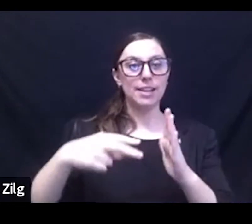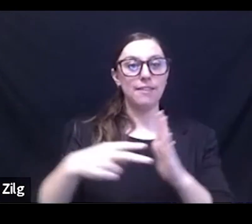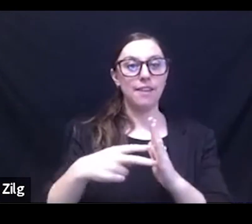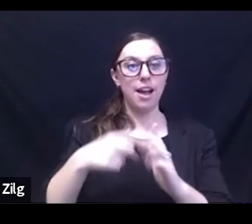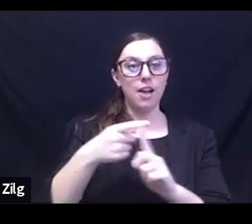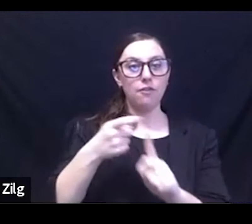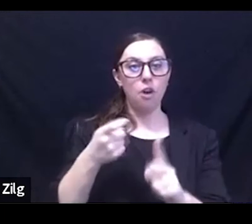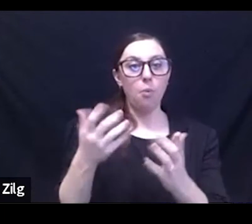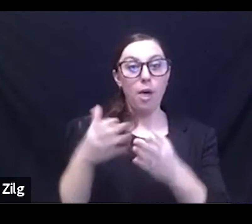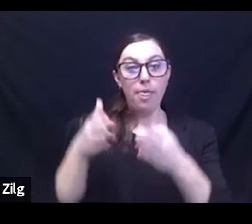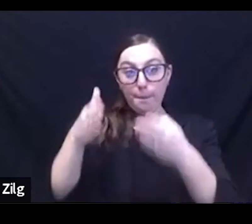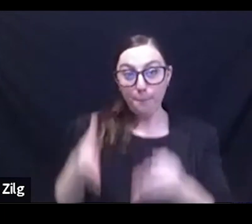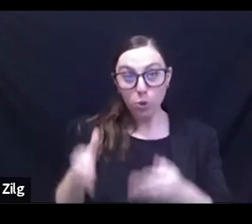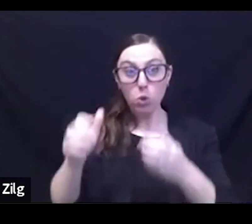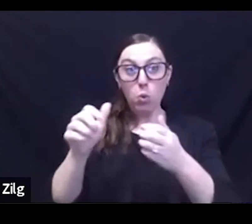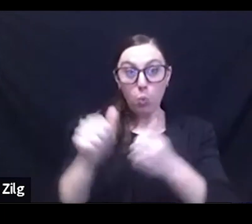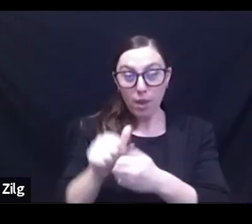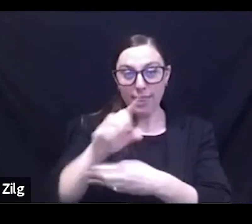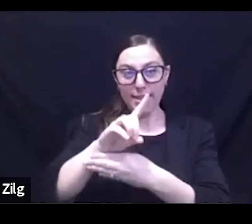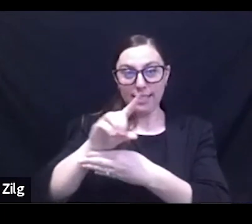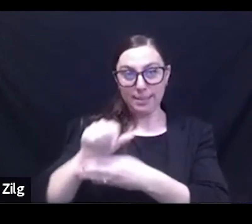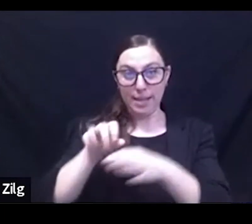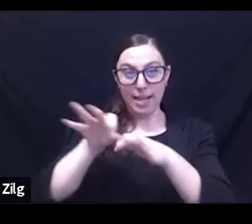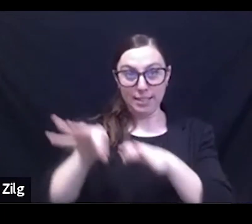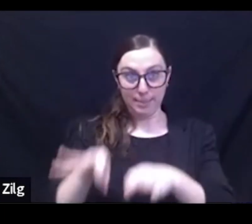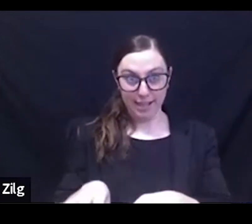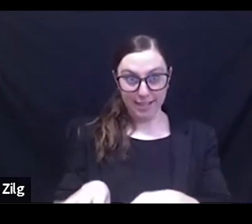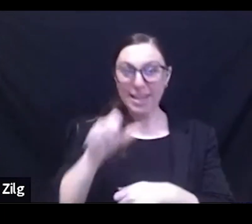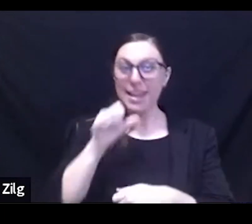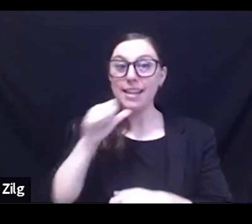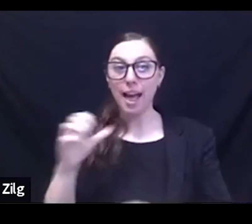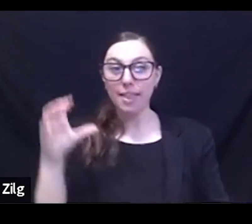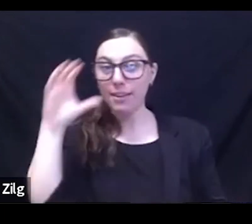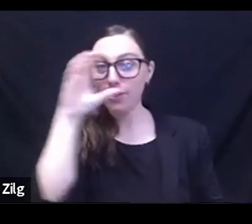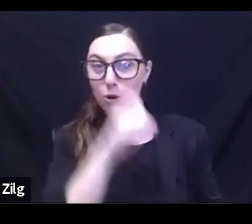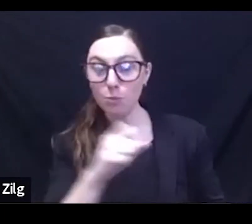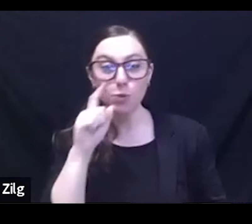with disability explains it is, not the assumptions of those who are supposed to be